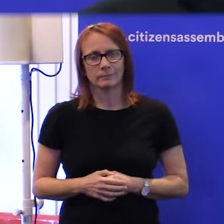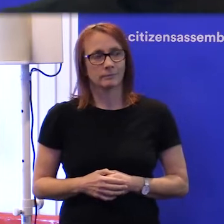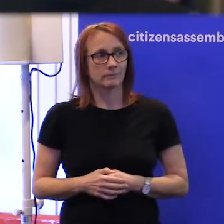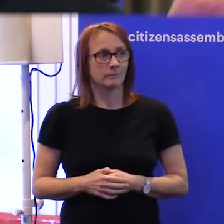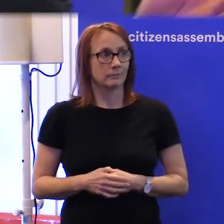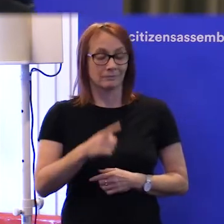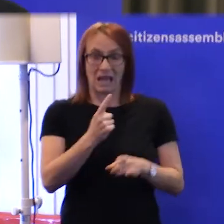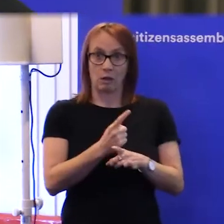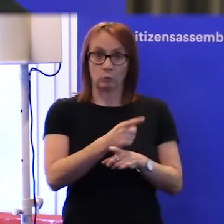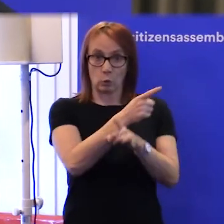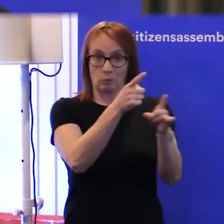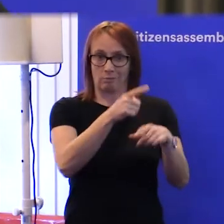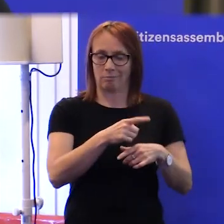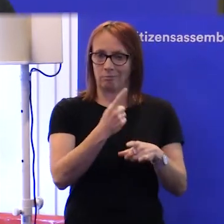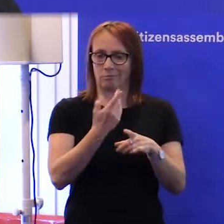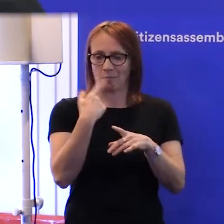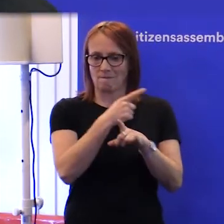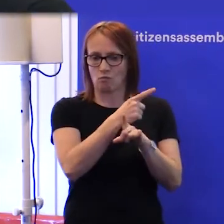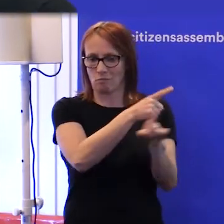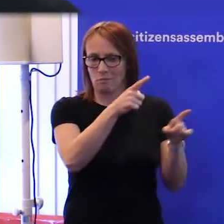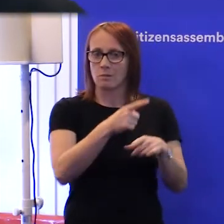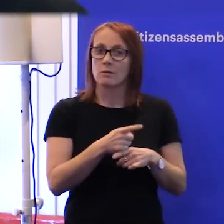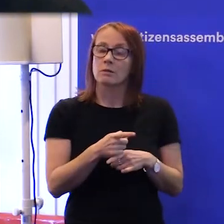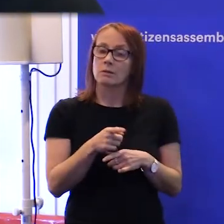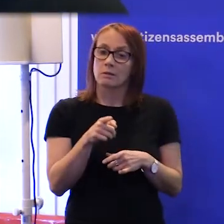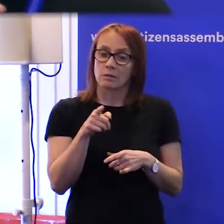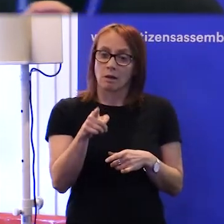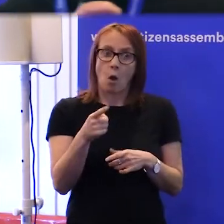speak to a couple of the guys down at the table there so if you only ever read